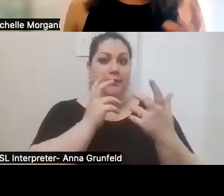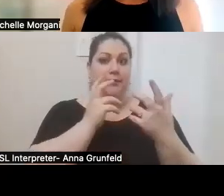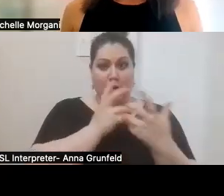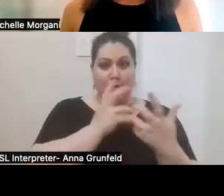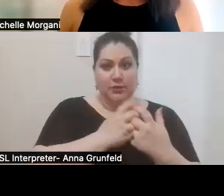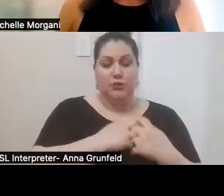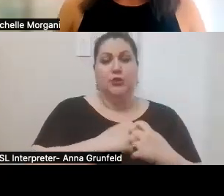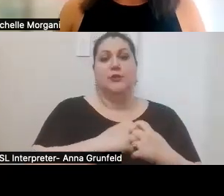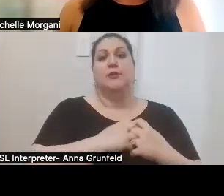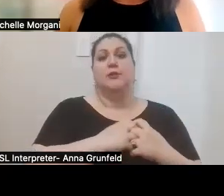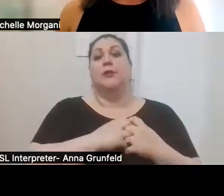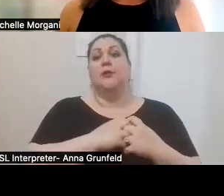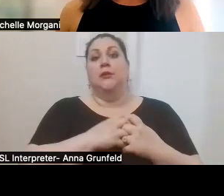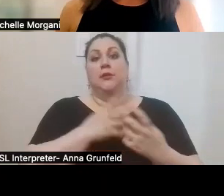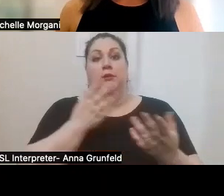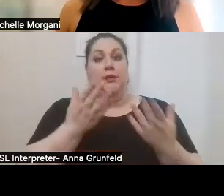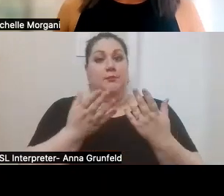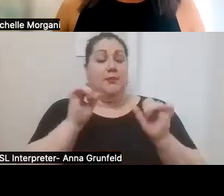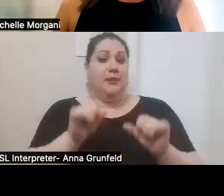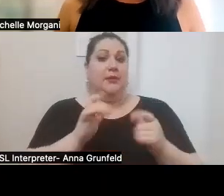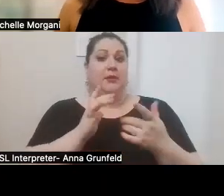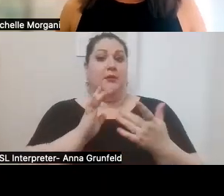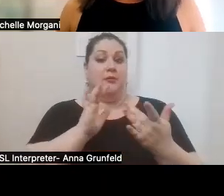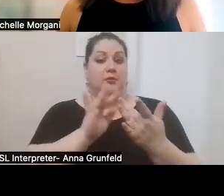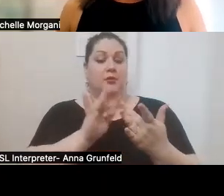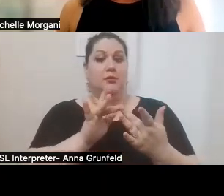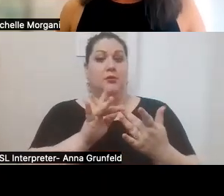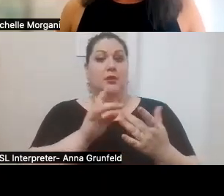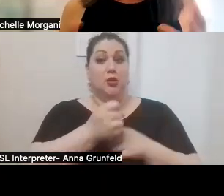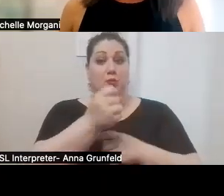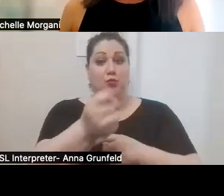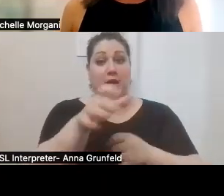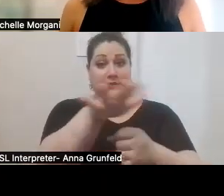may be done through our practicum coordinators because there' some, there are some pieces around